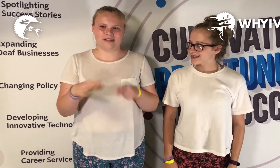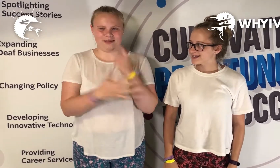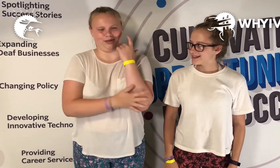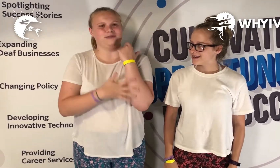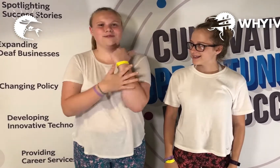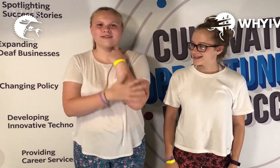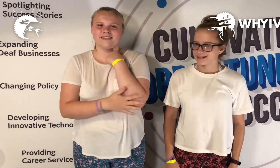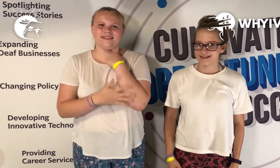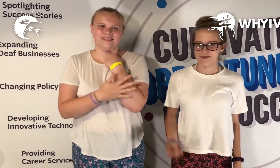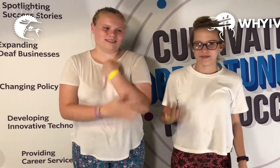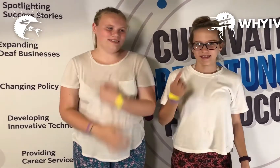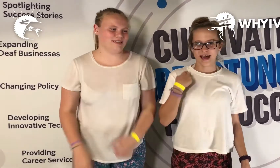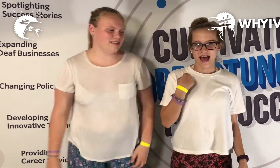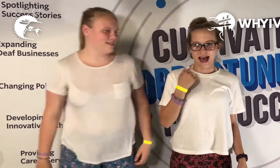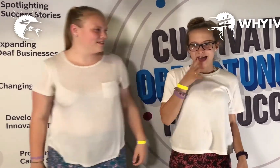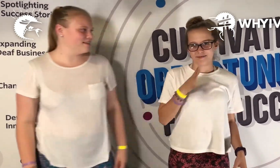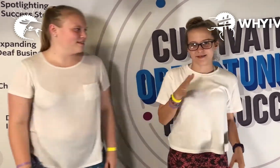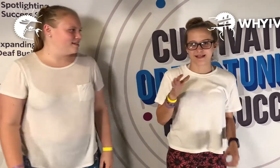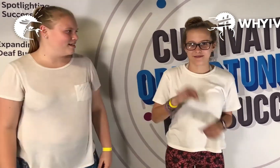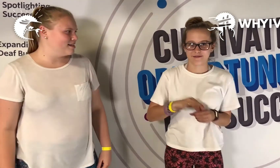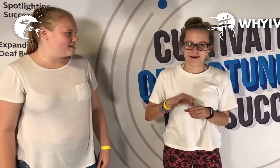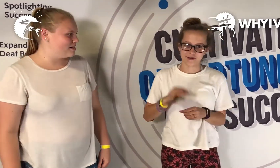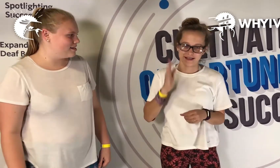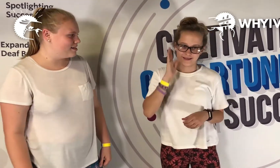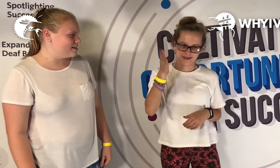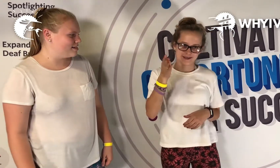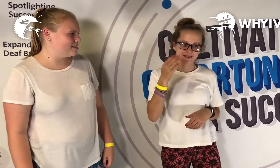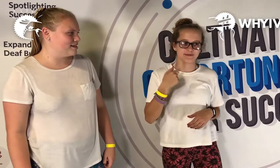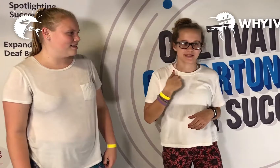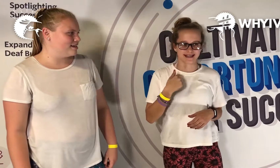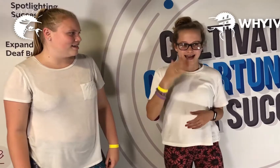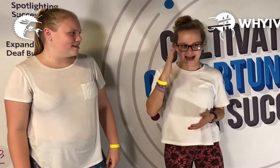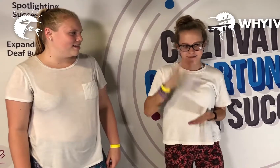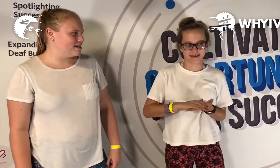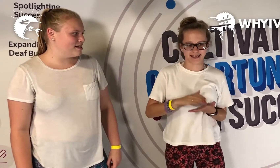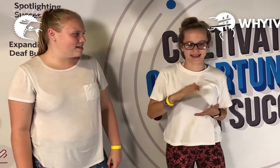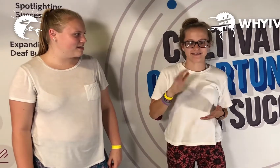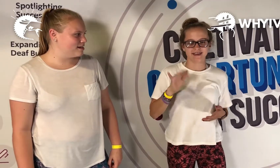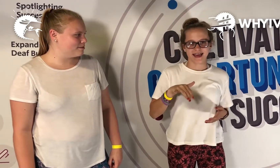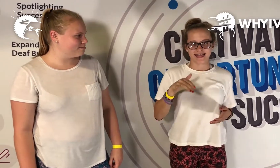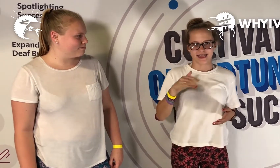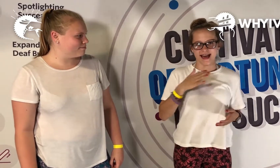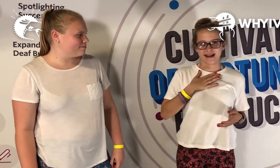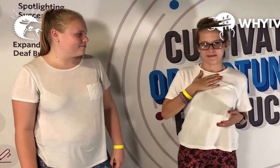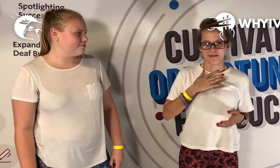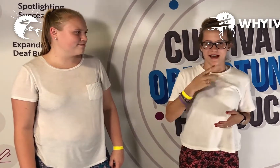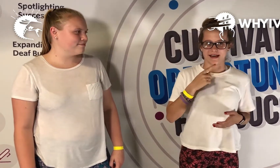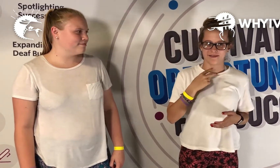in this country. I will vote in the future because I believe that my voice